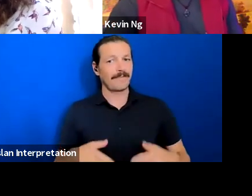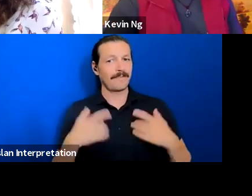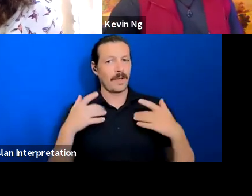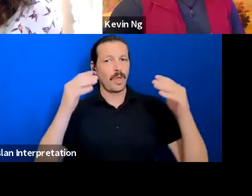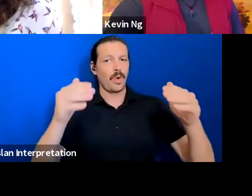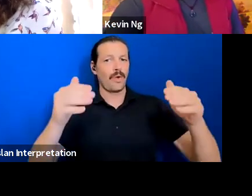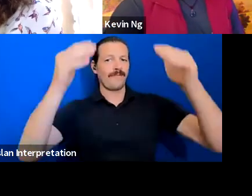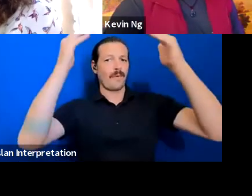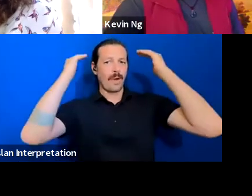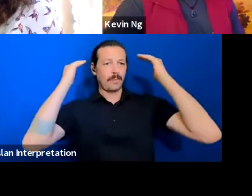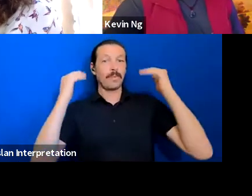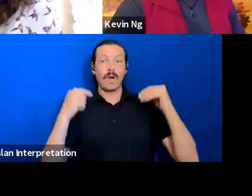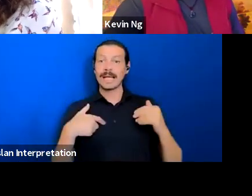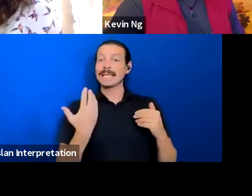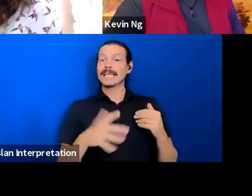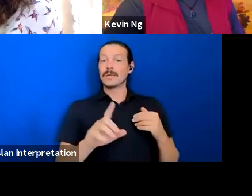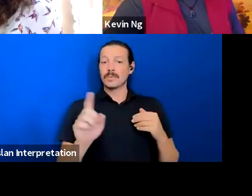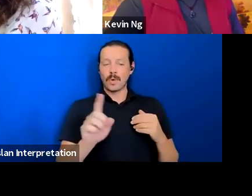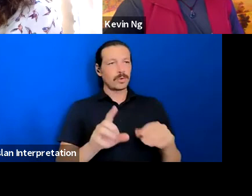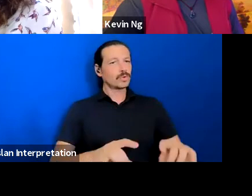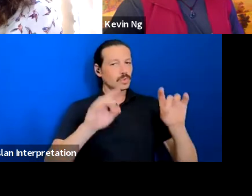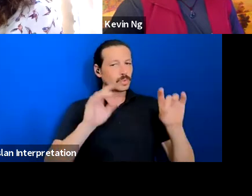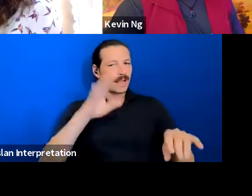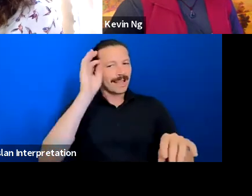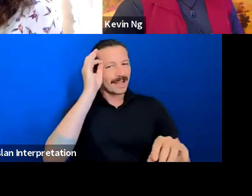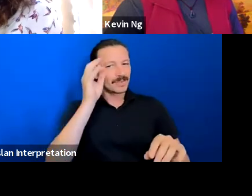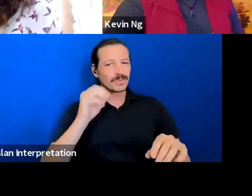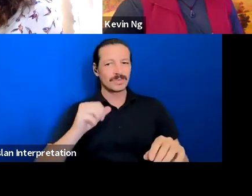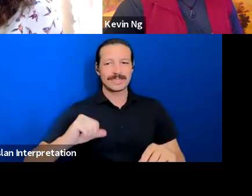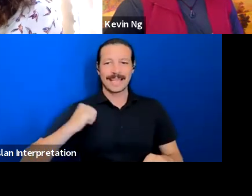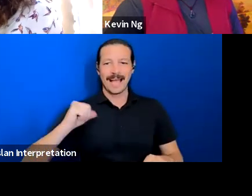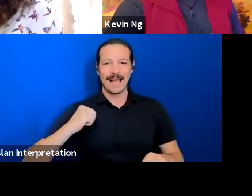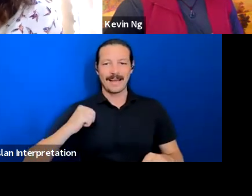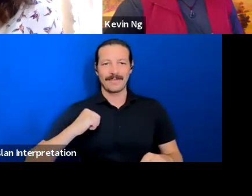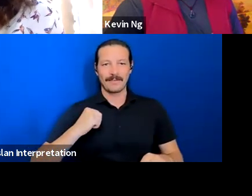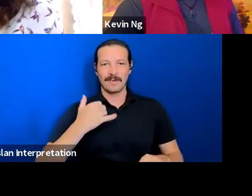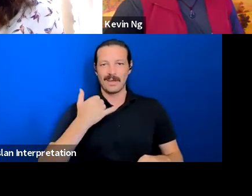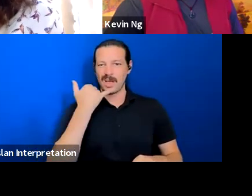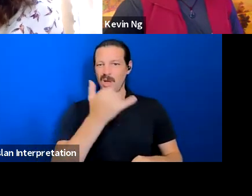and I've always felt supported and open to pick up the phone